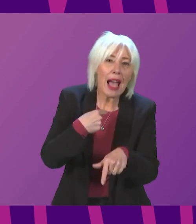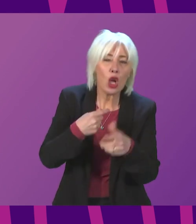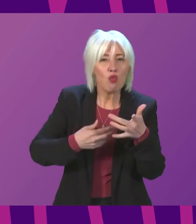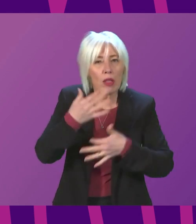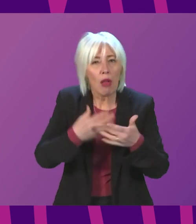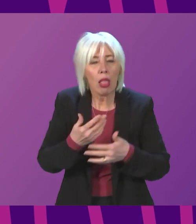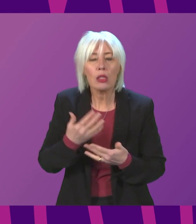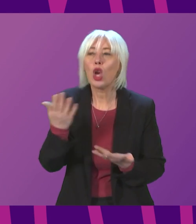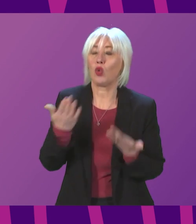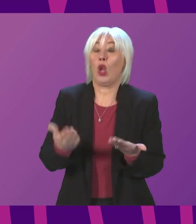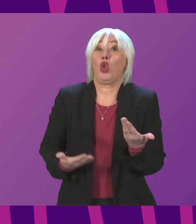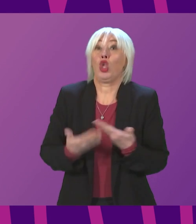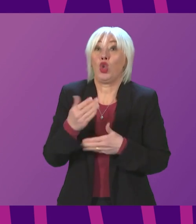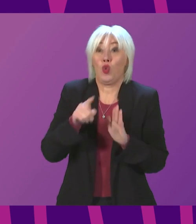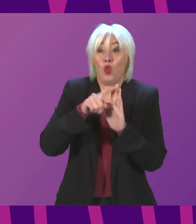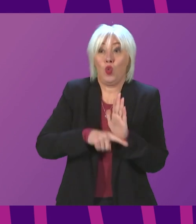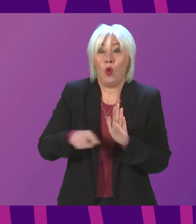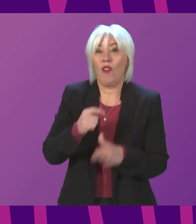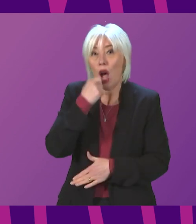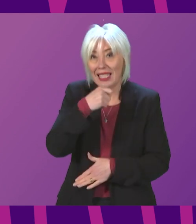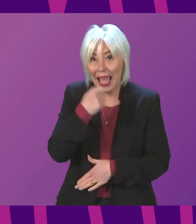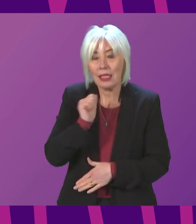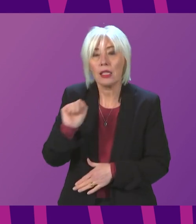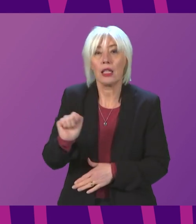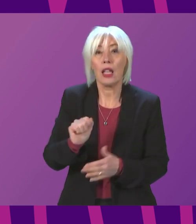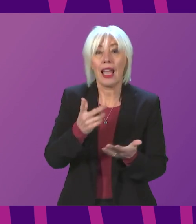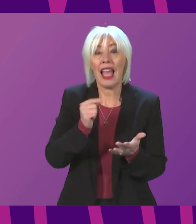Given the new protocols on testing, can the First Minister confirm that LFD supply and